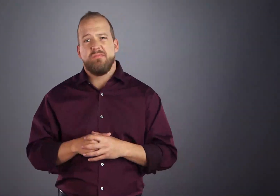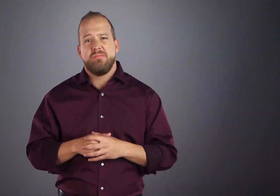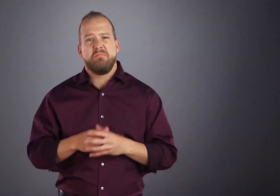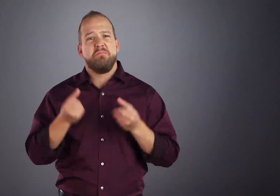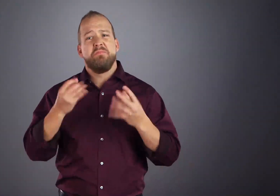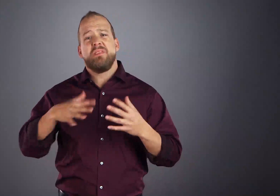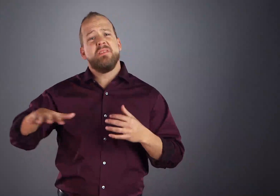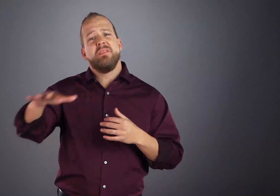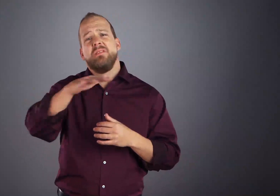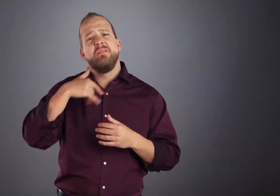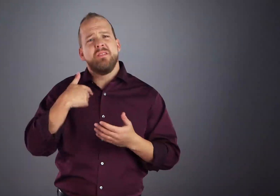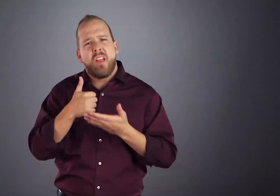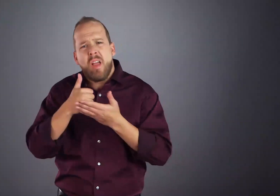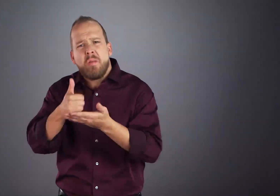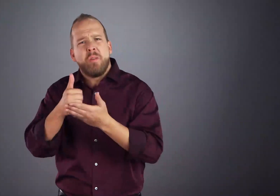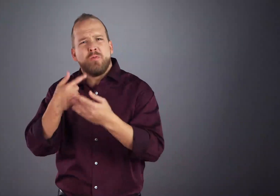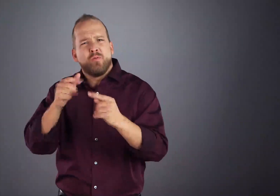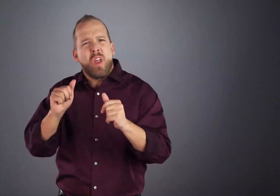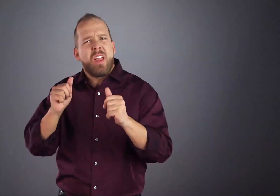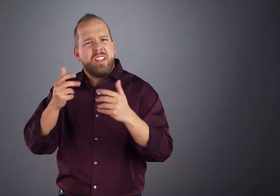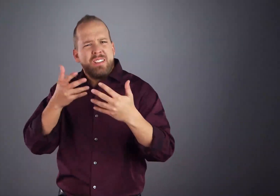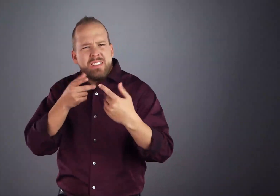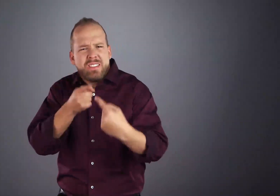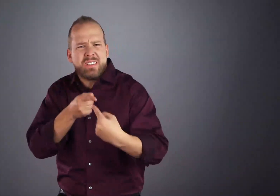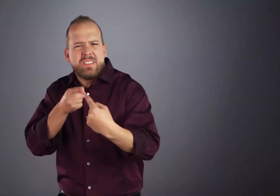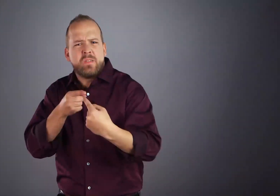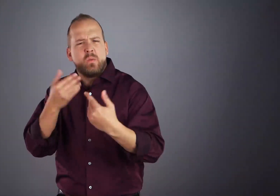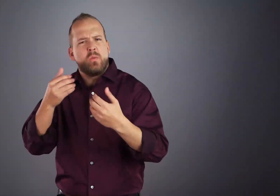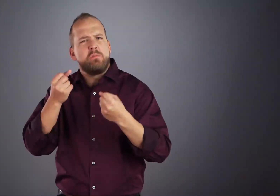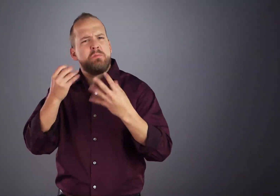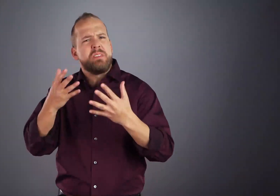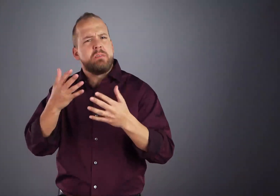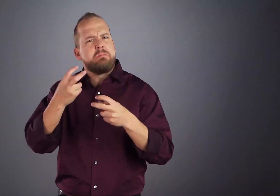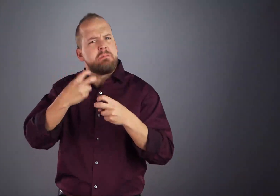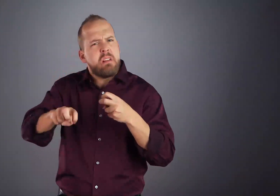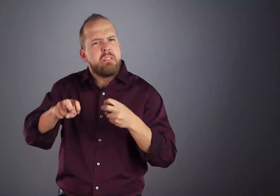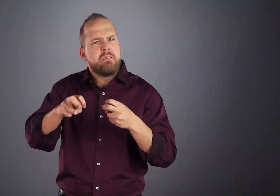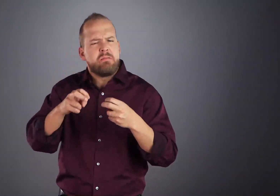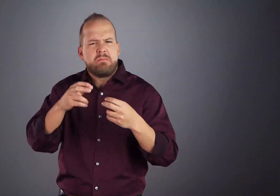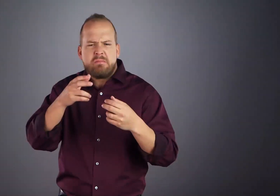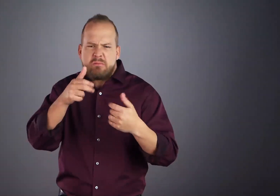Our struggles with them are variously strenuous, comic, and tragic.